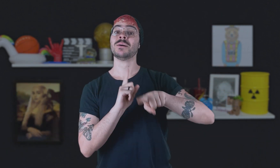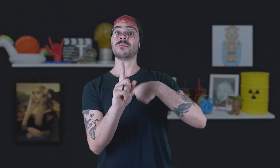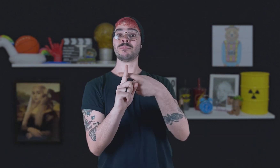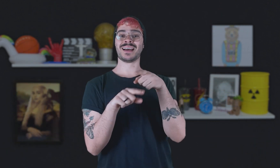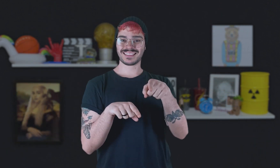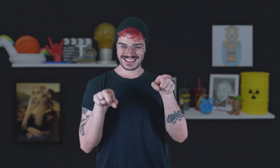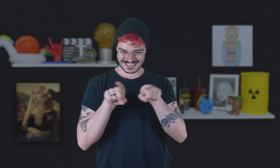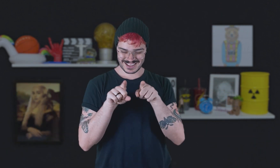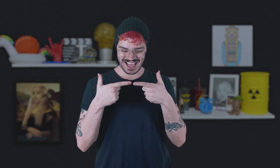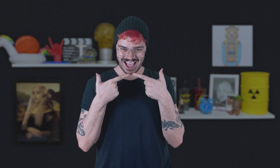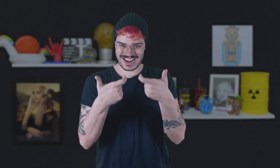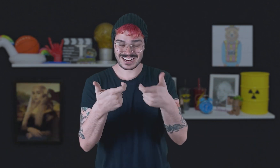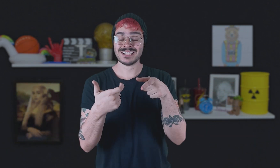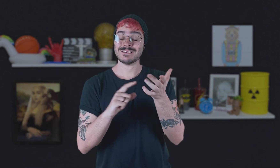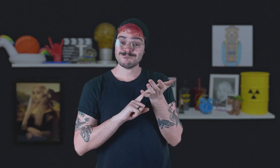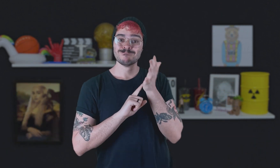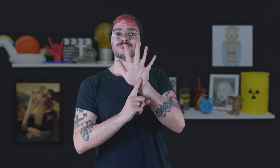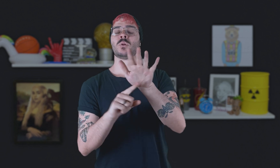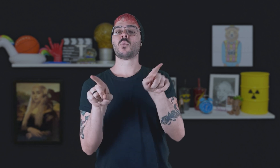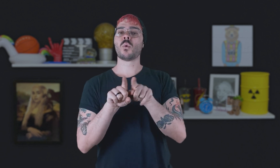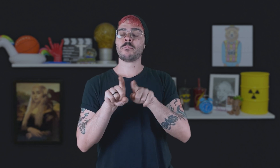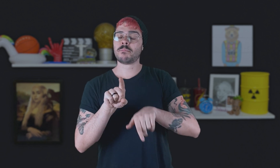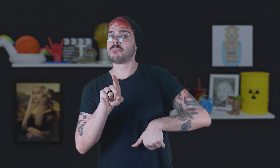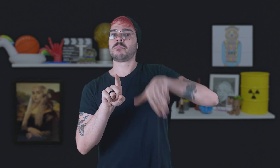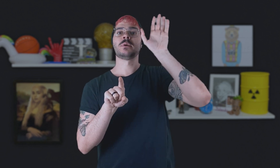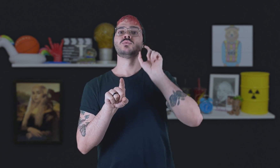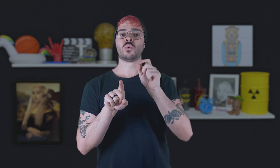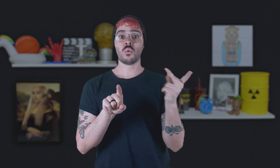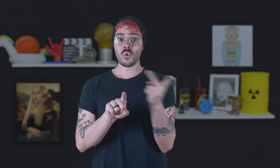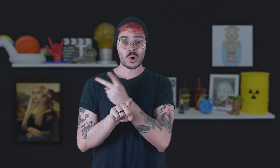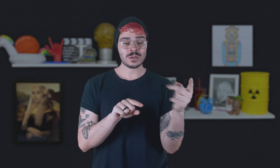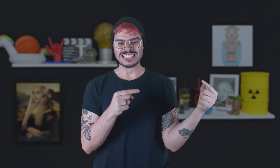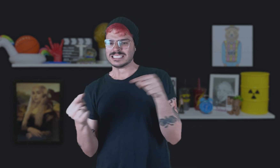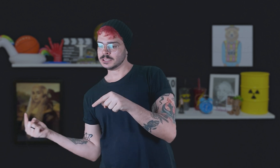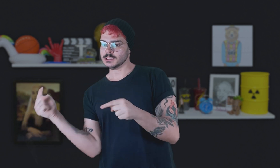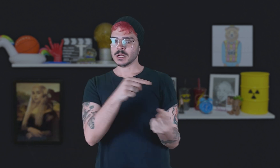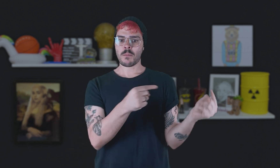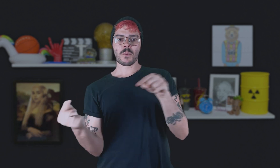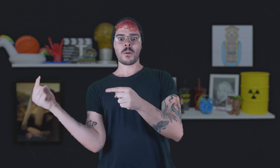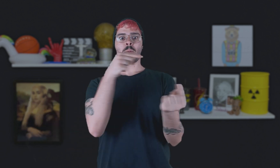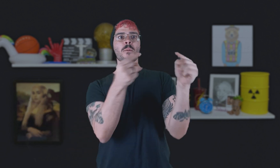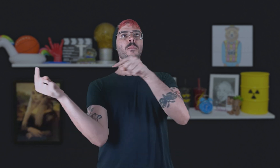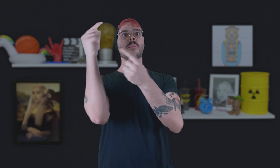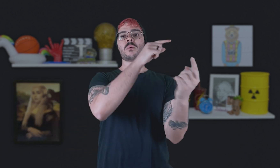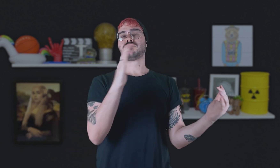resulting in their rivalry escalating